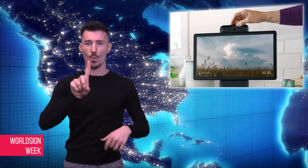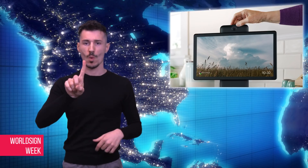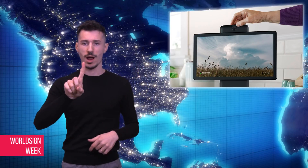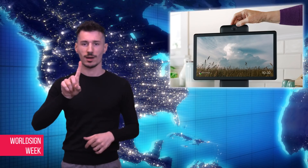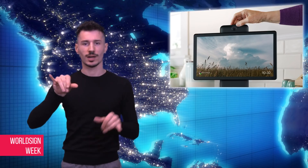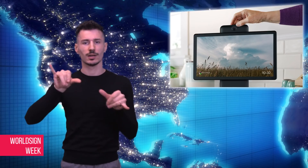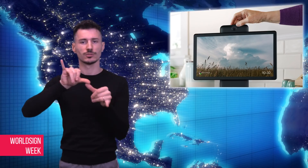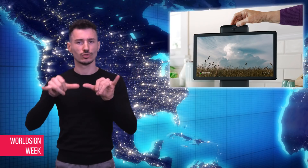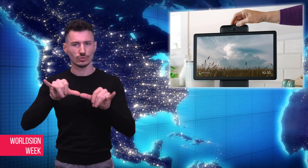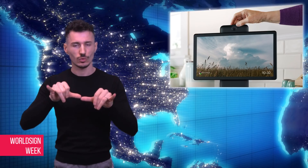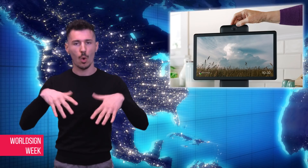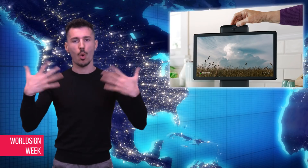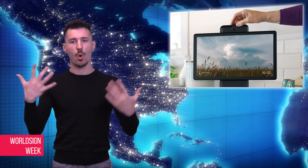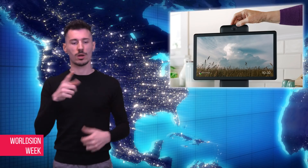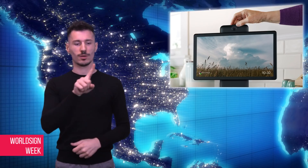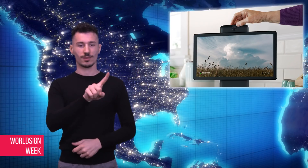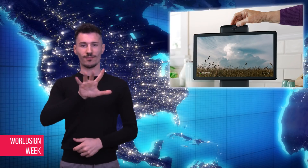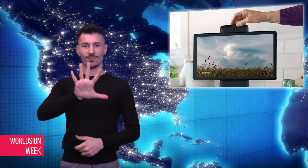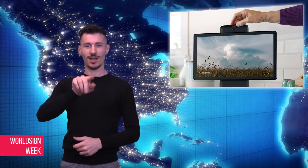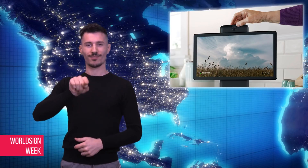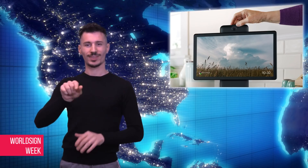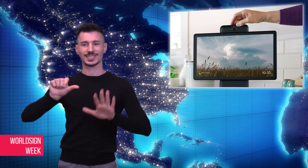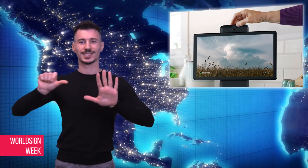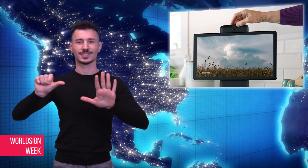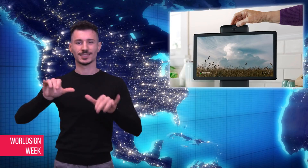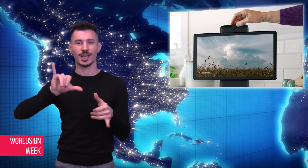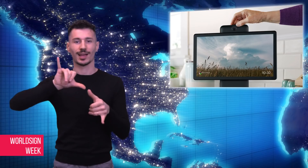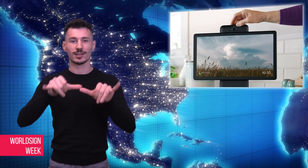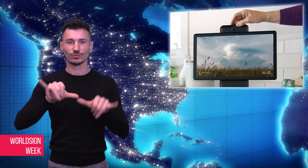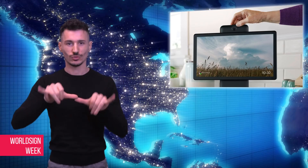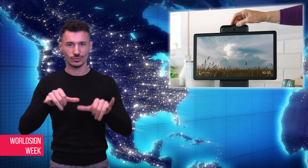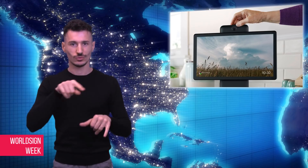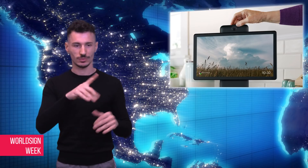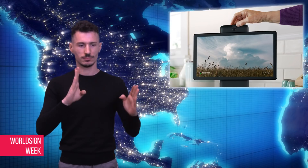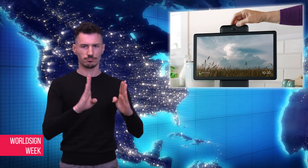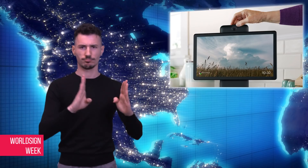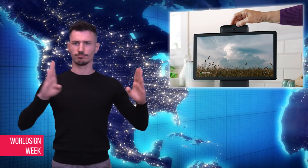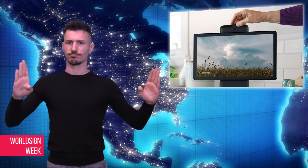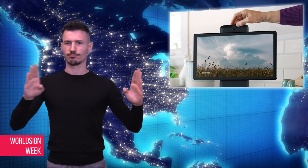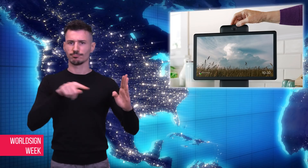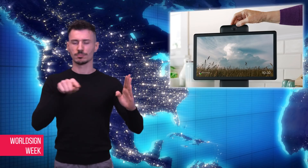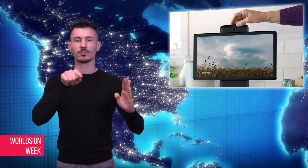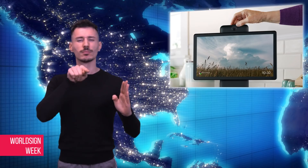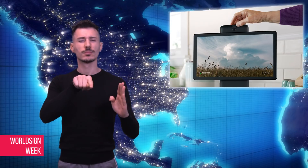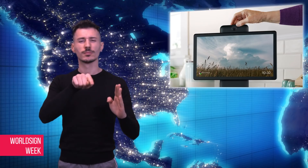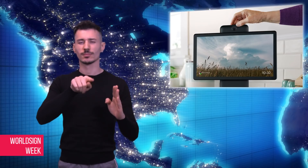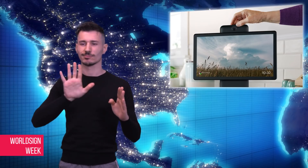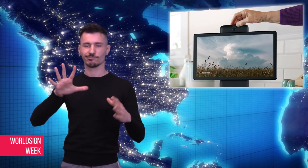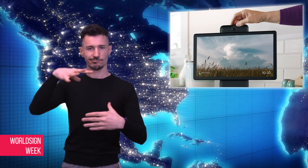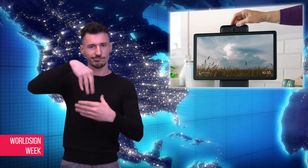and 15.6 inches, integrates video chat with Facebook Messenger -